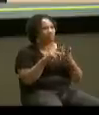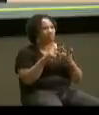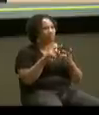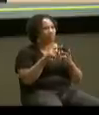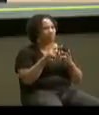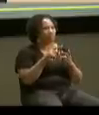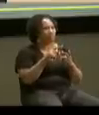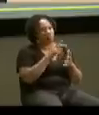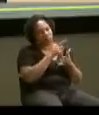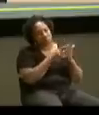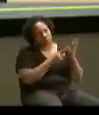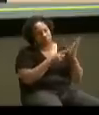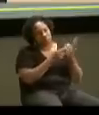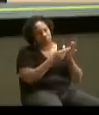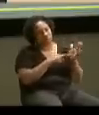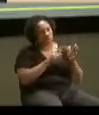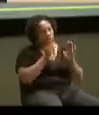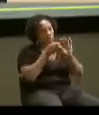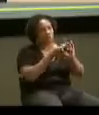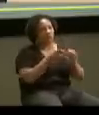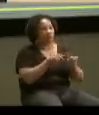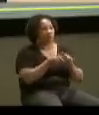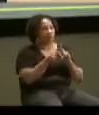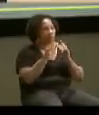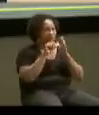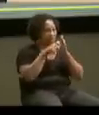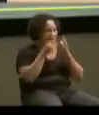CRITERIA OF JOINING ARE, AND THEN IN PARTICULAR OUR EMPHASIS